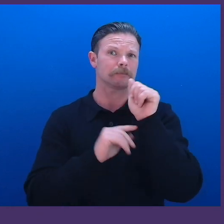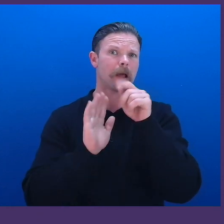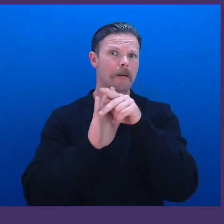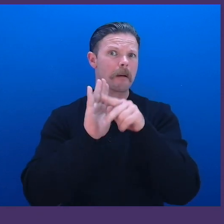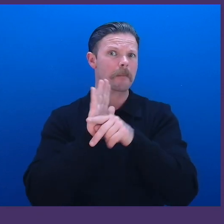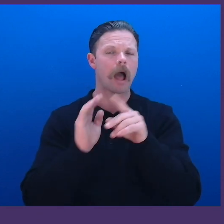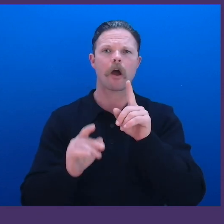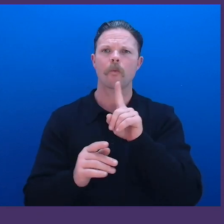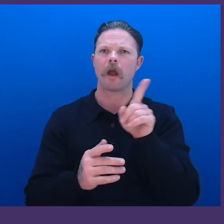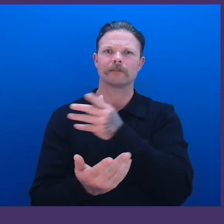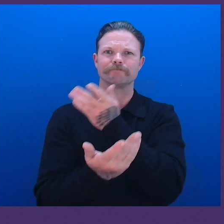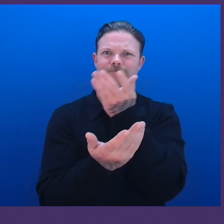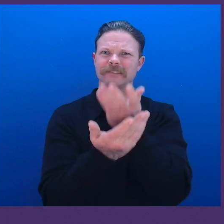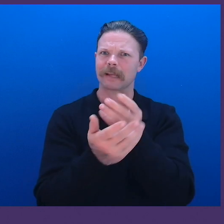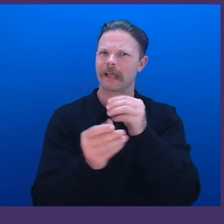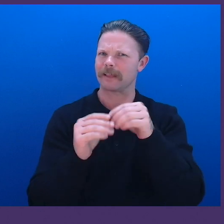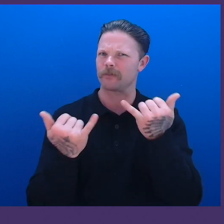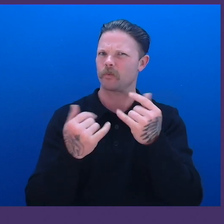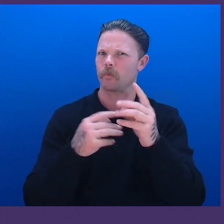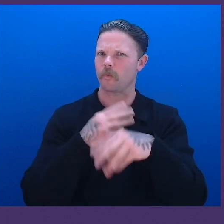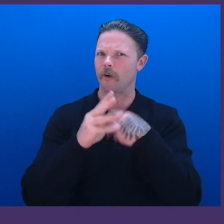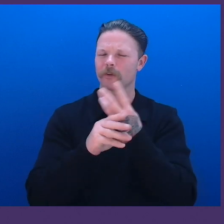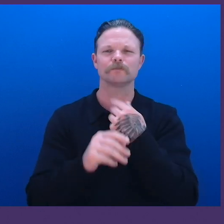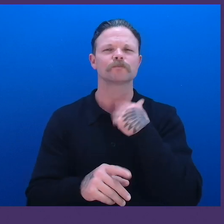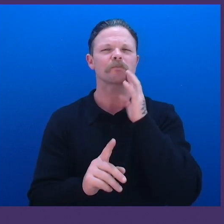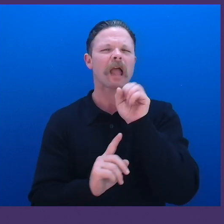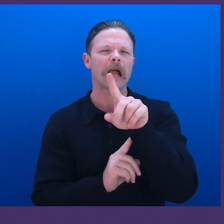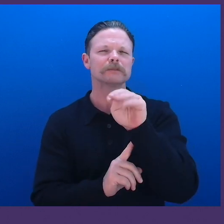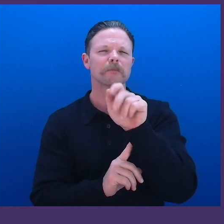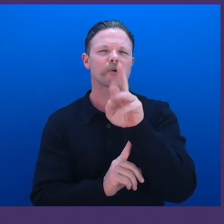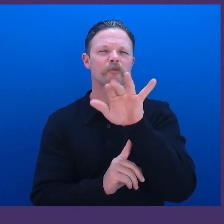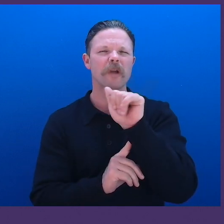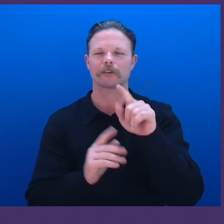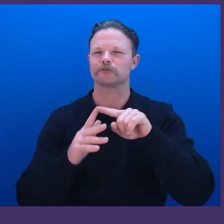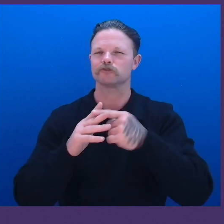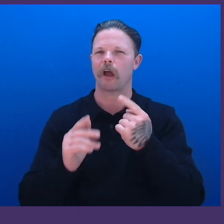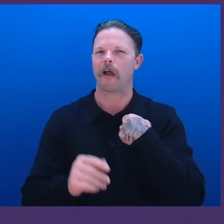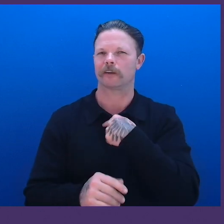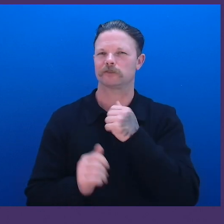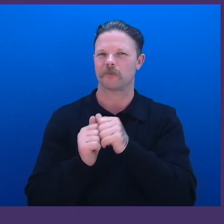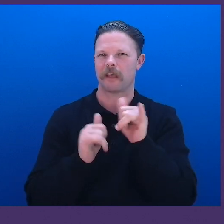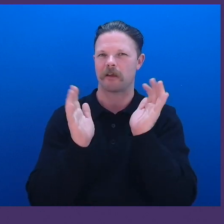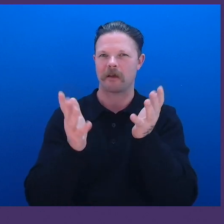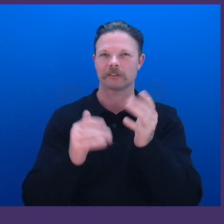So, I'm going to ask Maria to start us off with this conversation today. Maria Town: Thank you so much, Rylin.